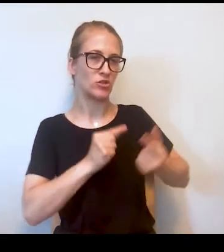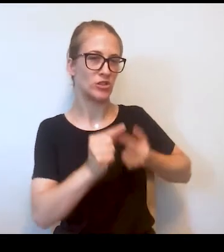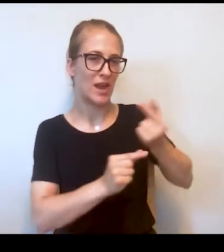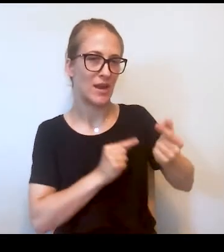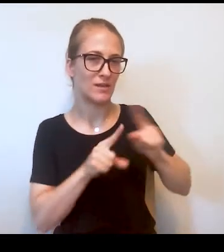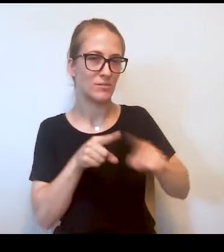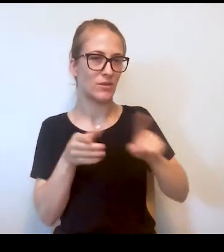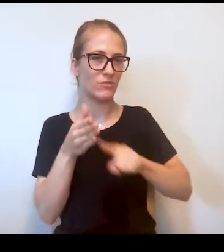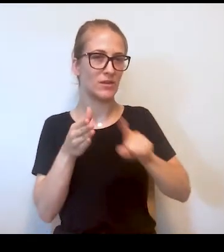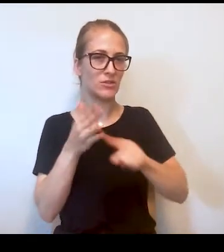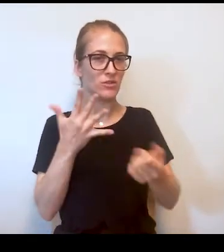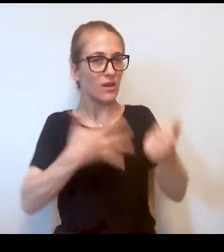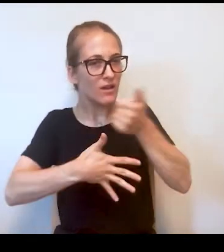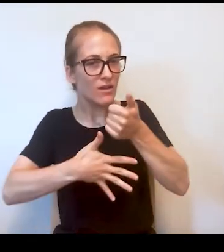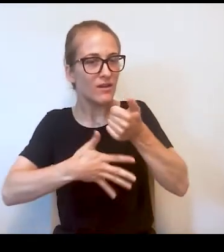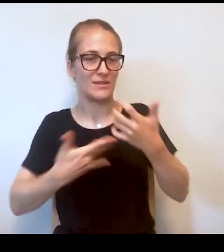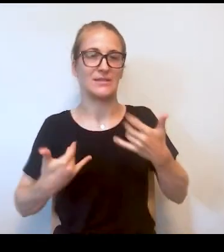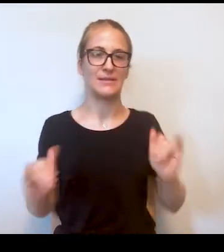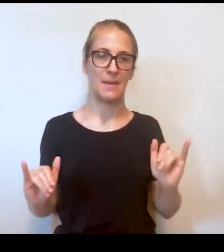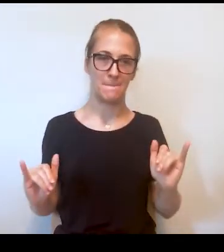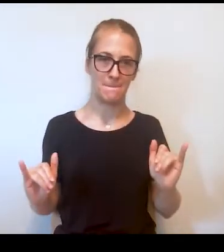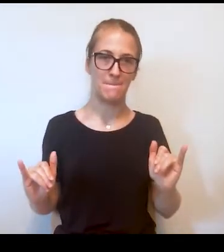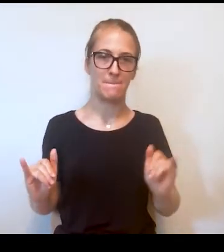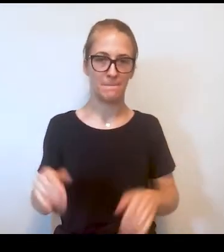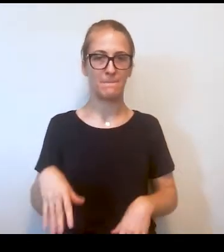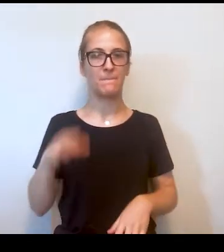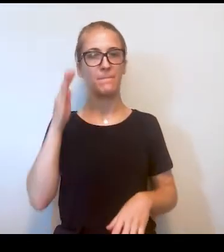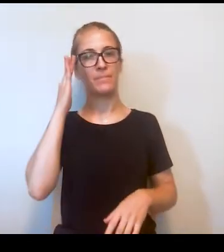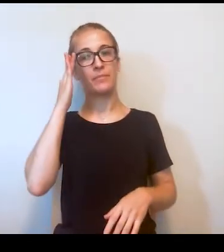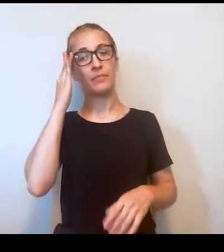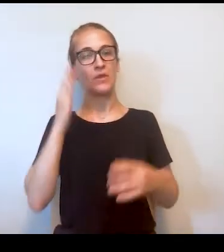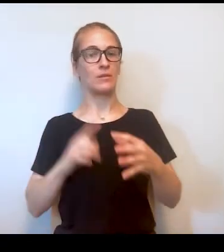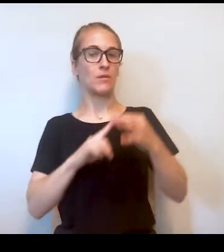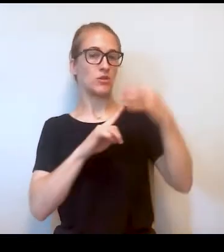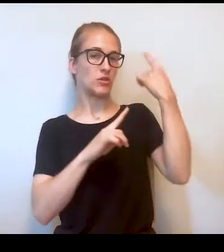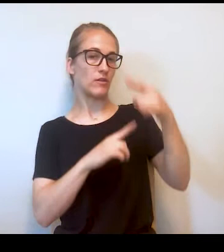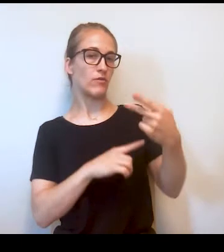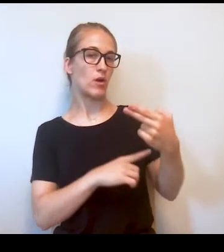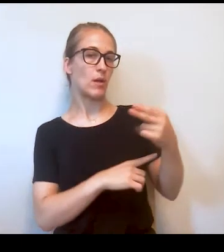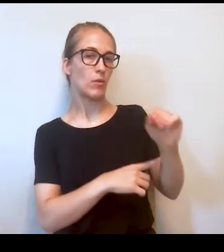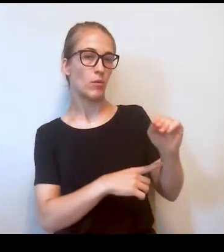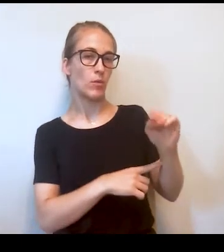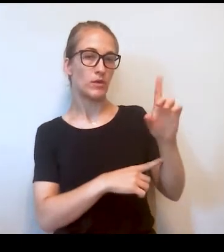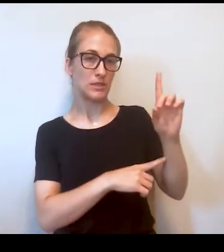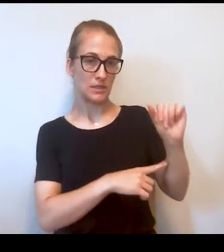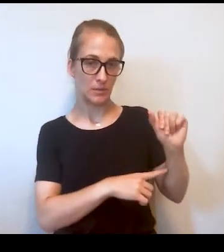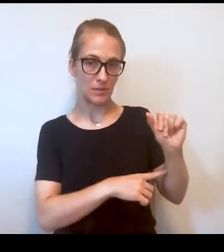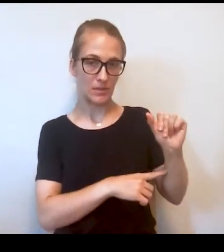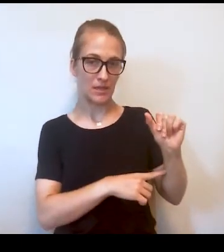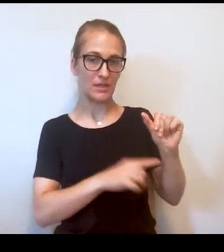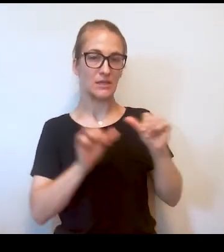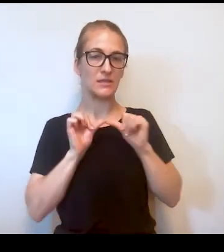And specifically, for hypermobile disabilities, they continued for decades